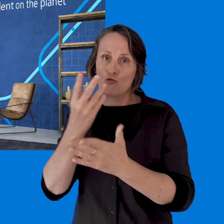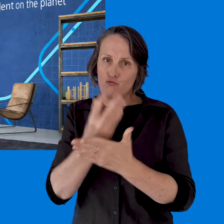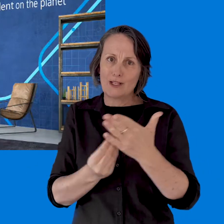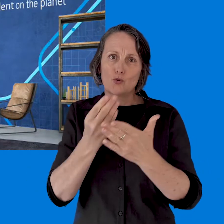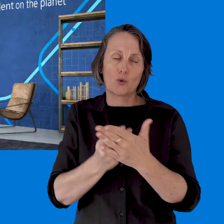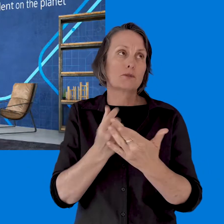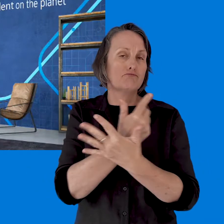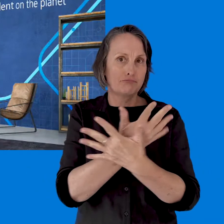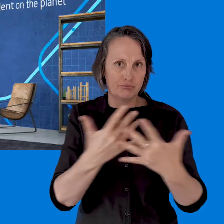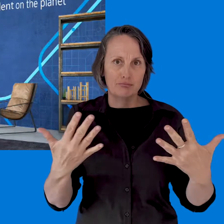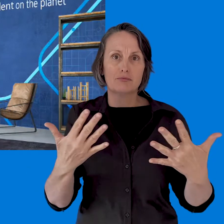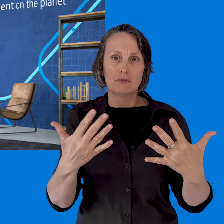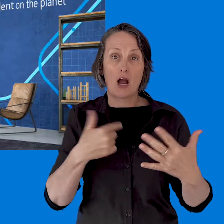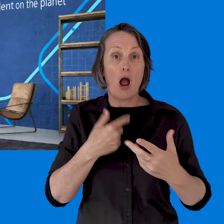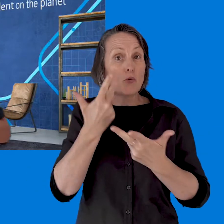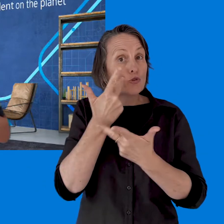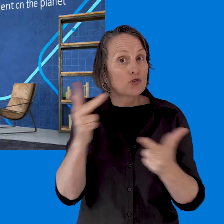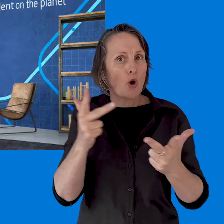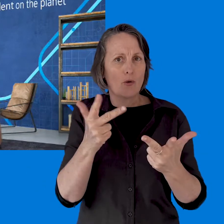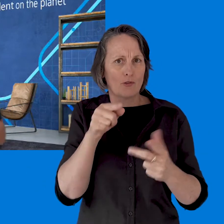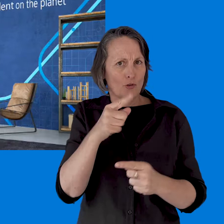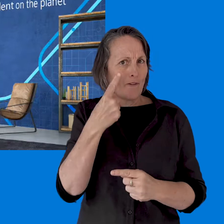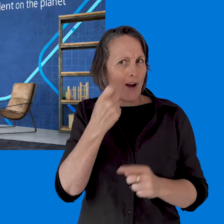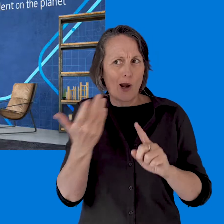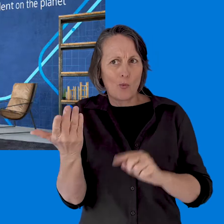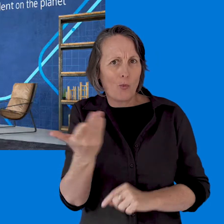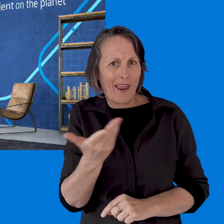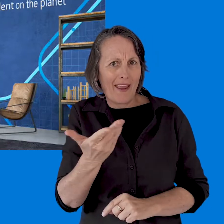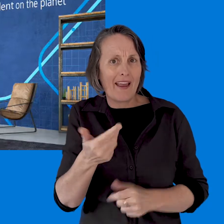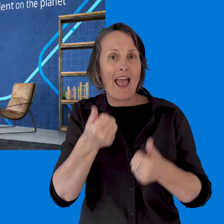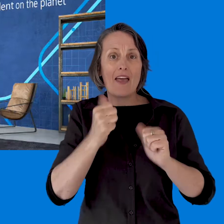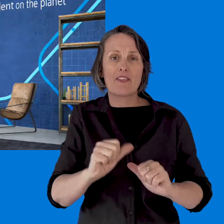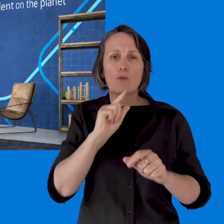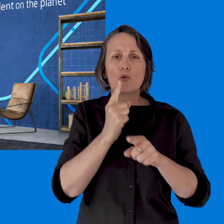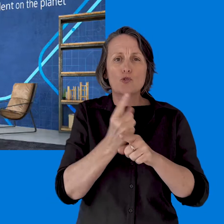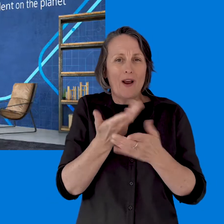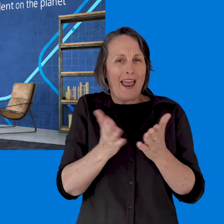I'm gonna show you where to find them. I'm gonna talk to you a little bit about the uses of some of these